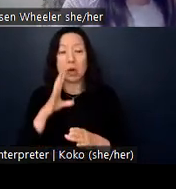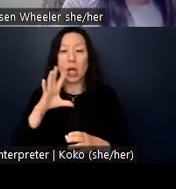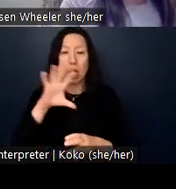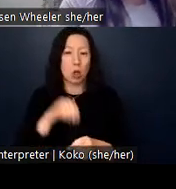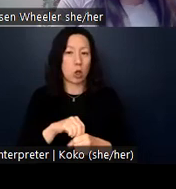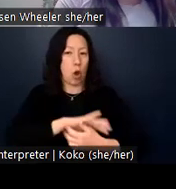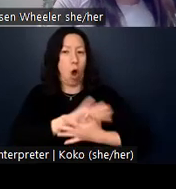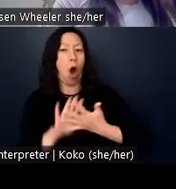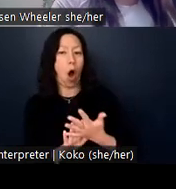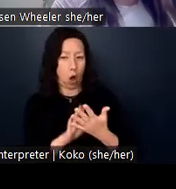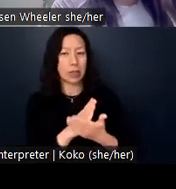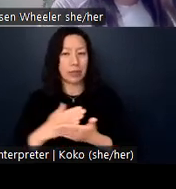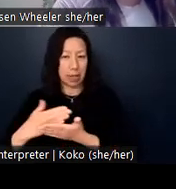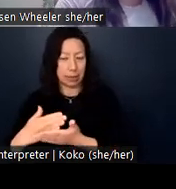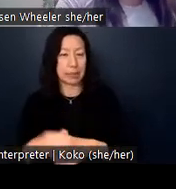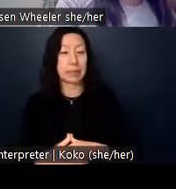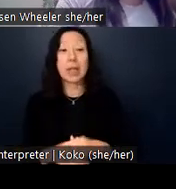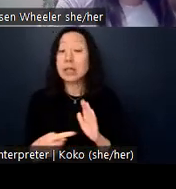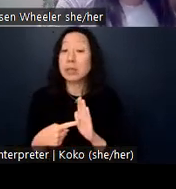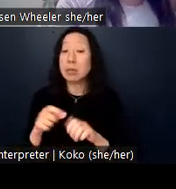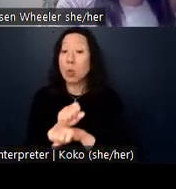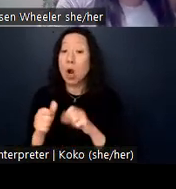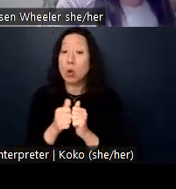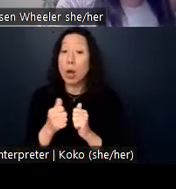and sometimes when we're working with a vacant survivor or supporting one as a friend, we